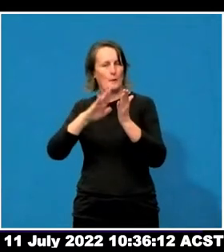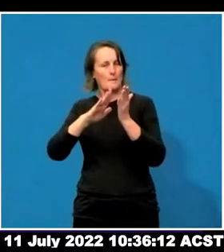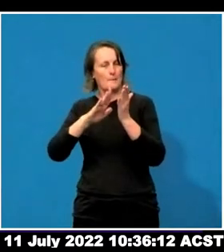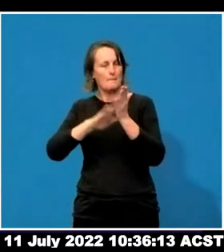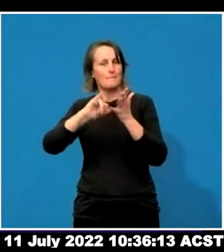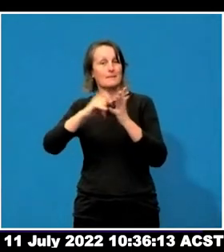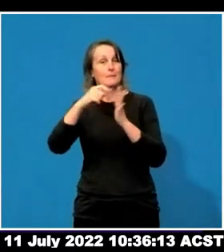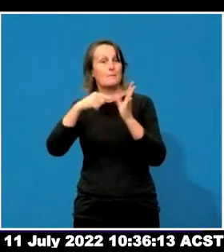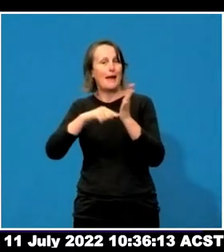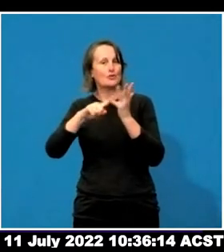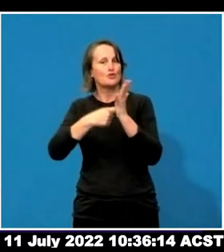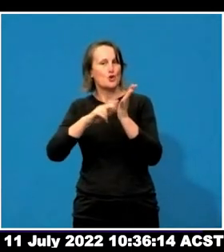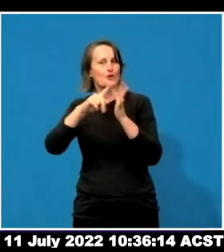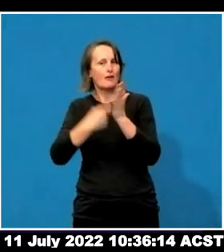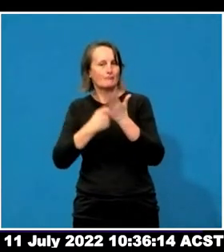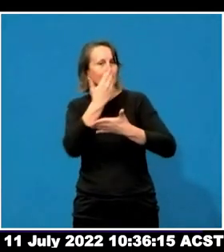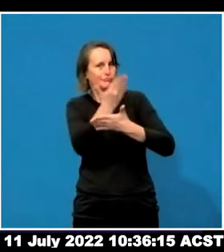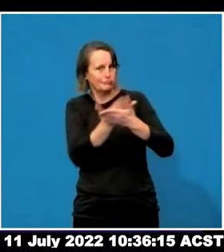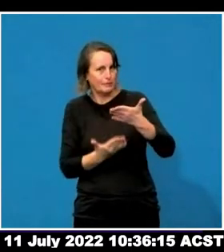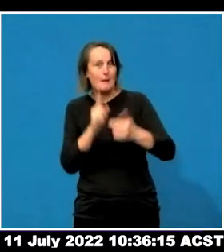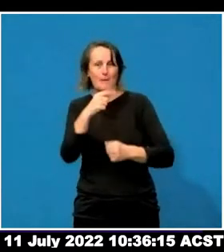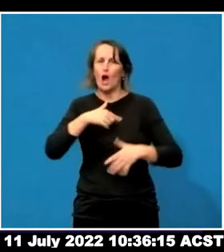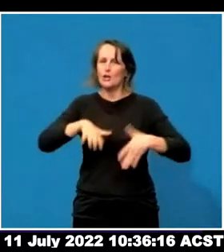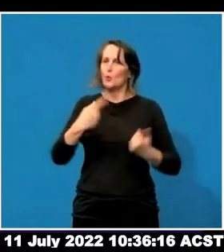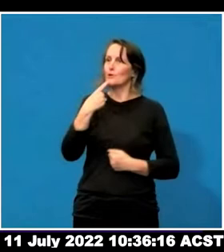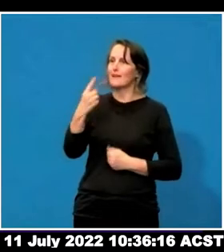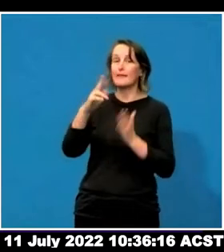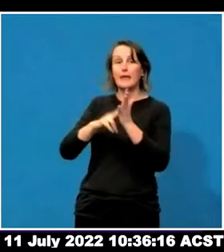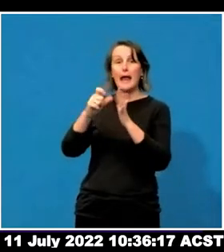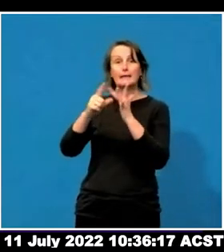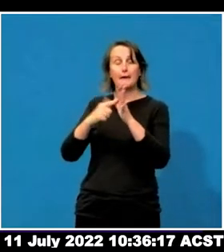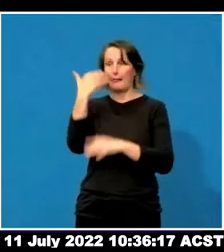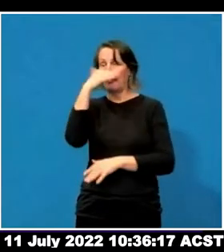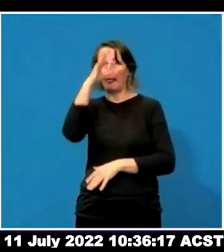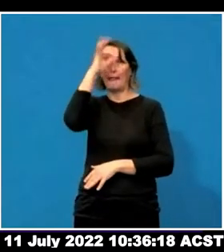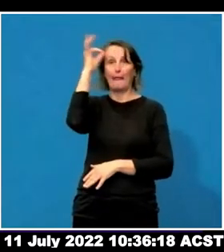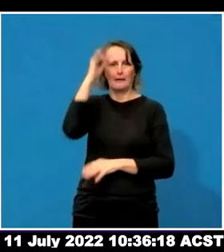impression that the NDIA is unaware of the issues that will be raised in the evidence,